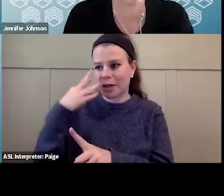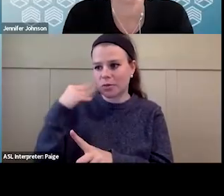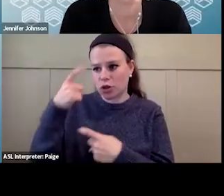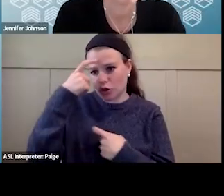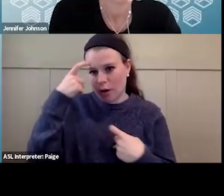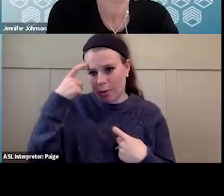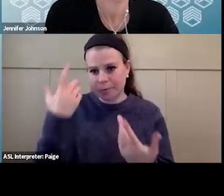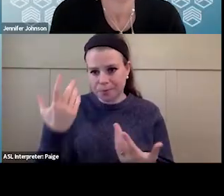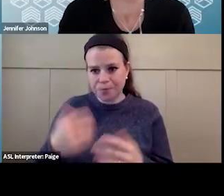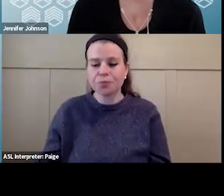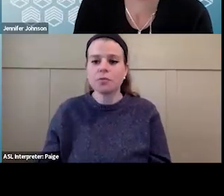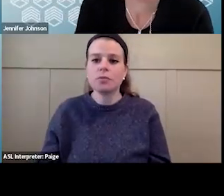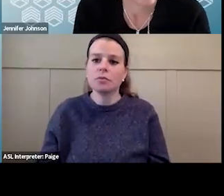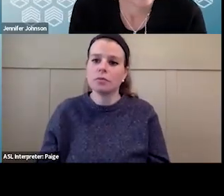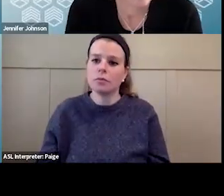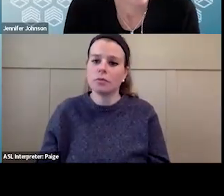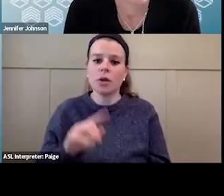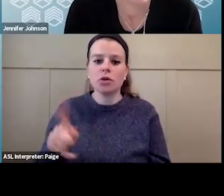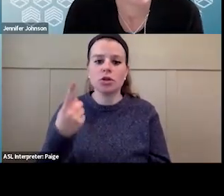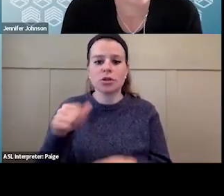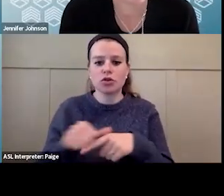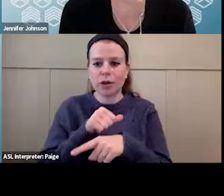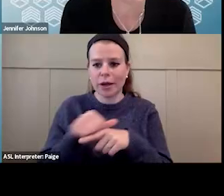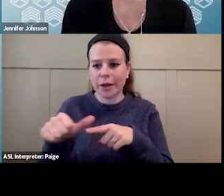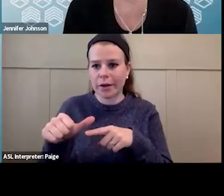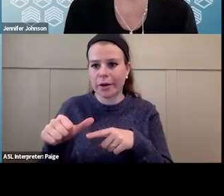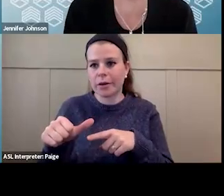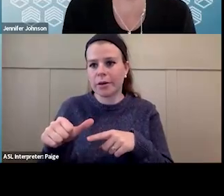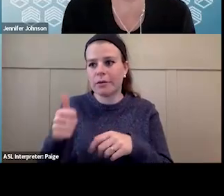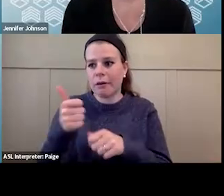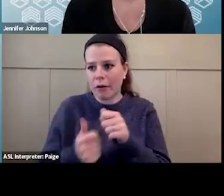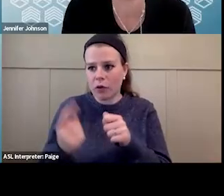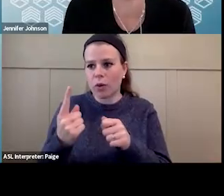Um, and just training absolutely everyone. That's so important.